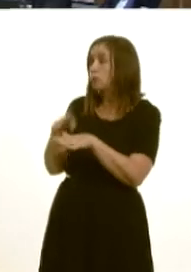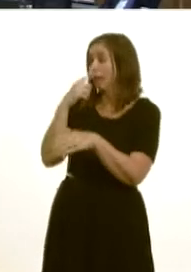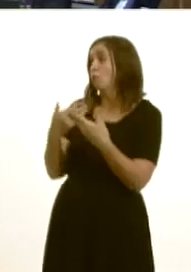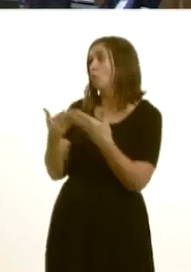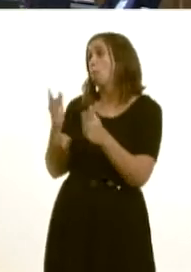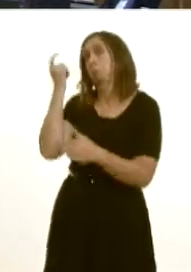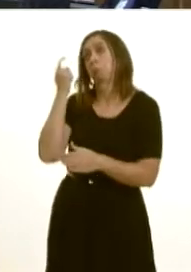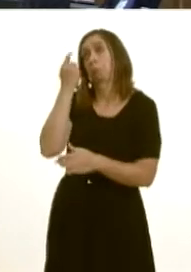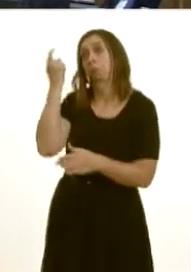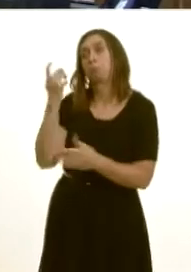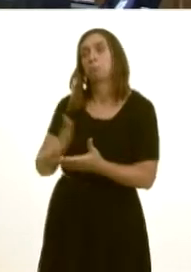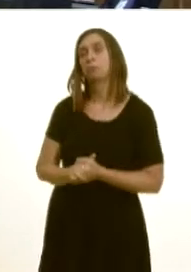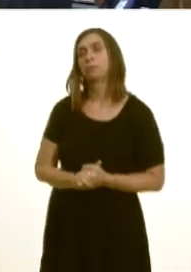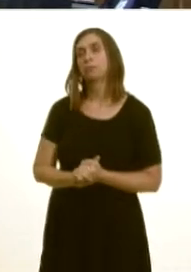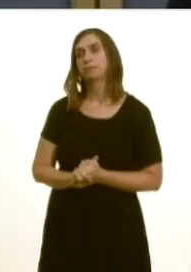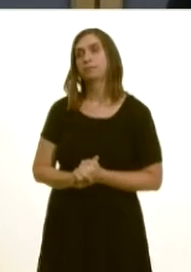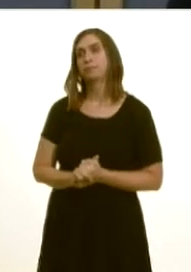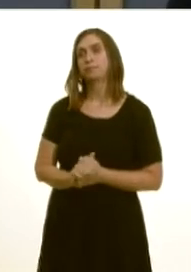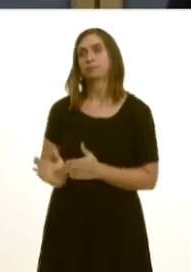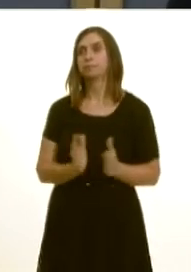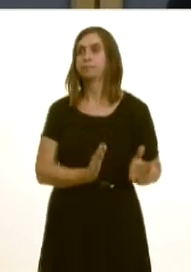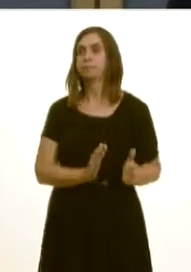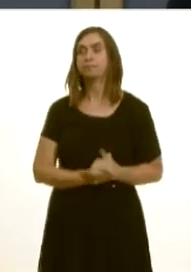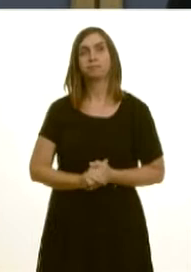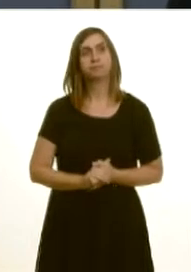in the future. Byron Davies: 4. A wnaiff y Prif Weinidog